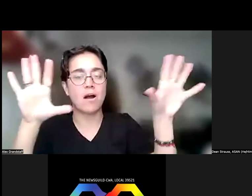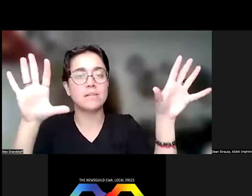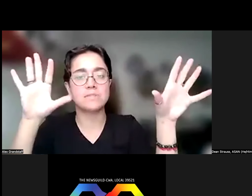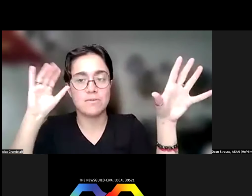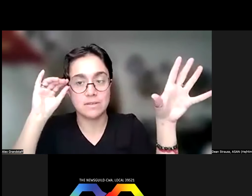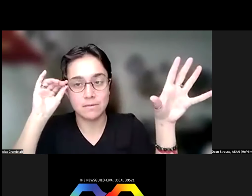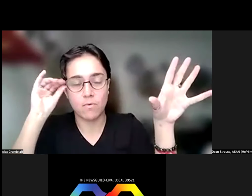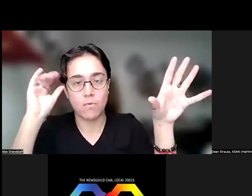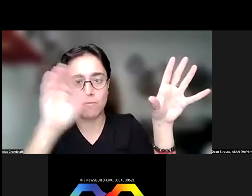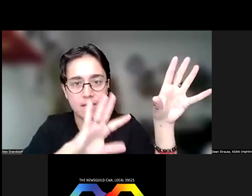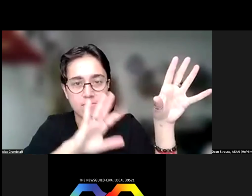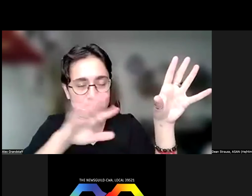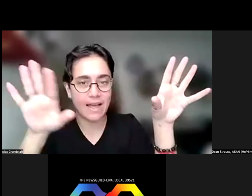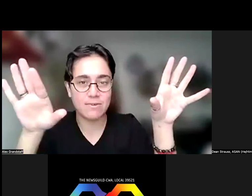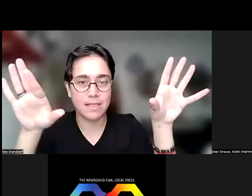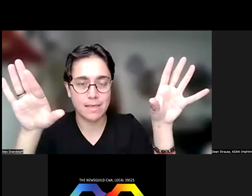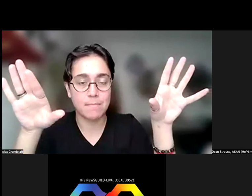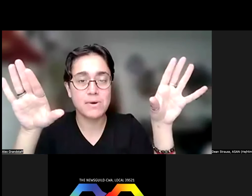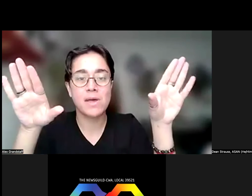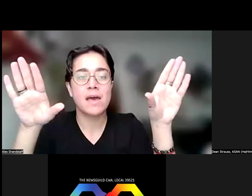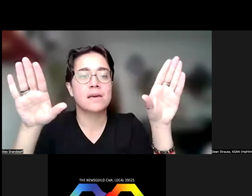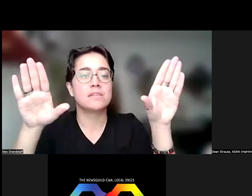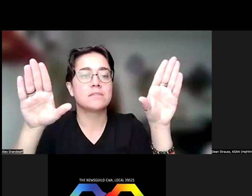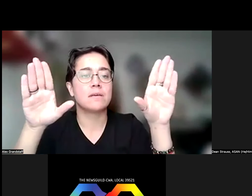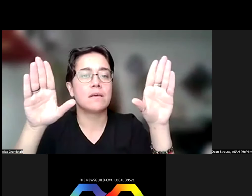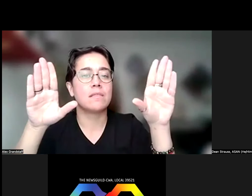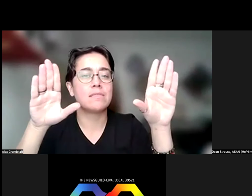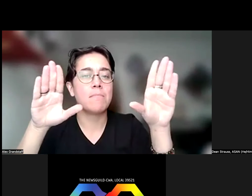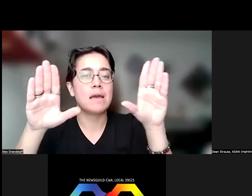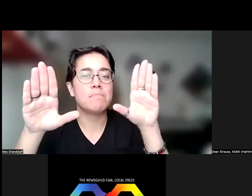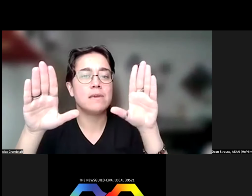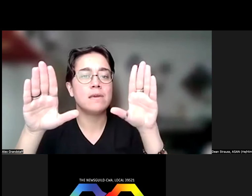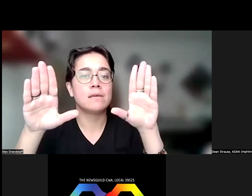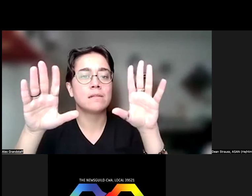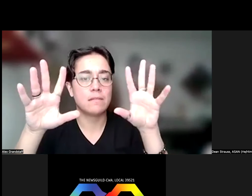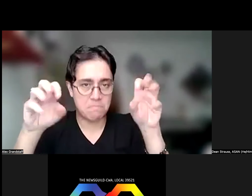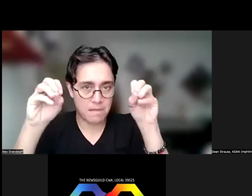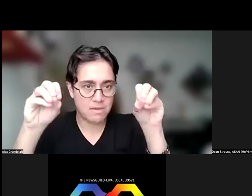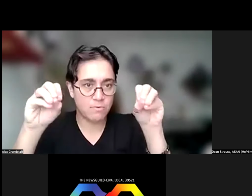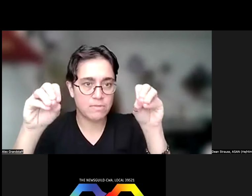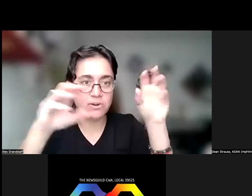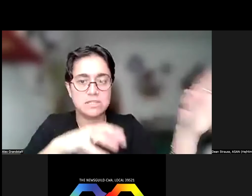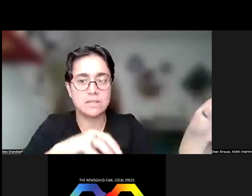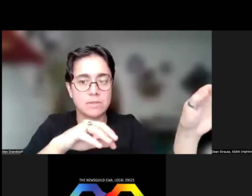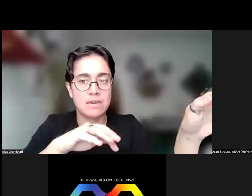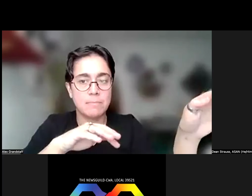page as you yet. The Midwest Strategy Chart. It is a tool that I really like. It breaks